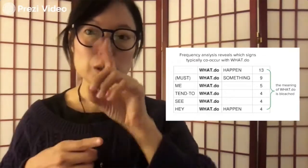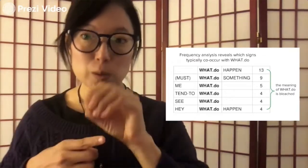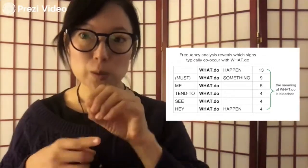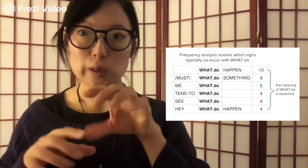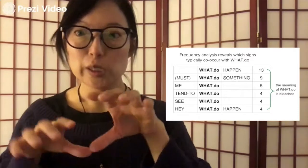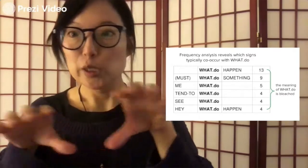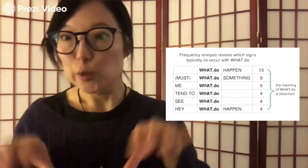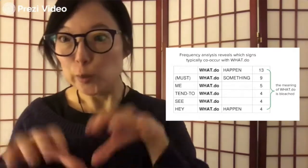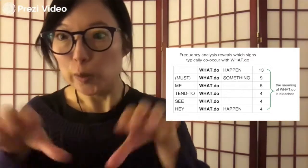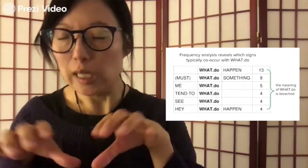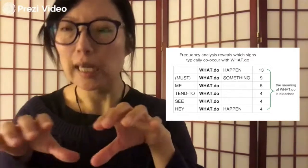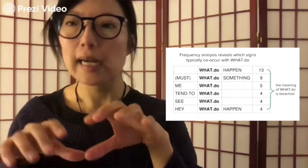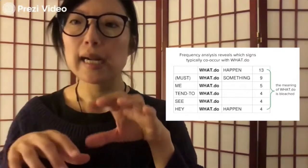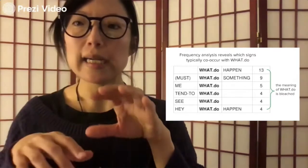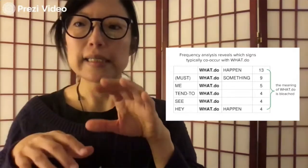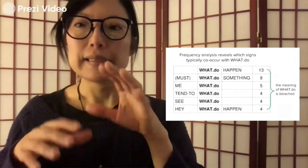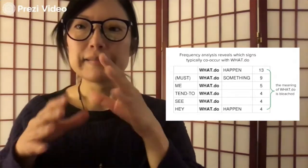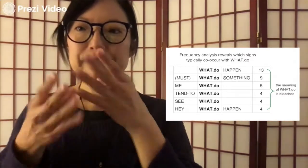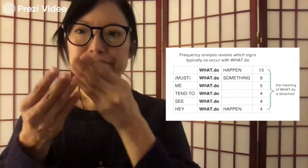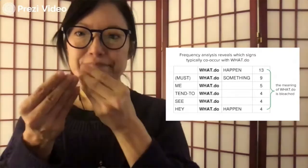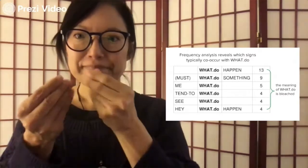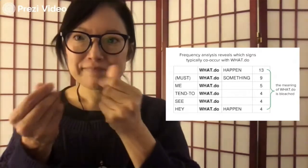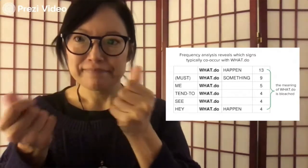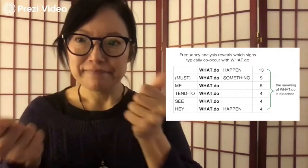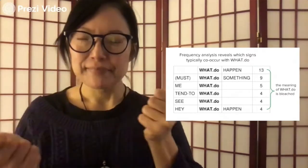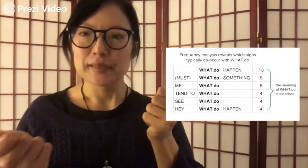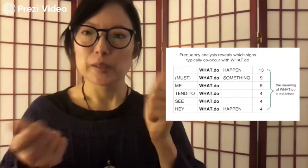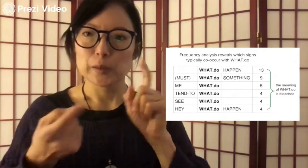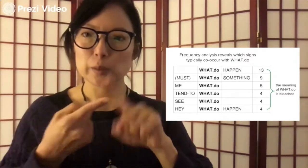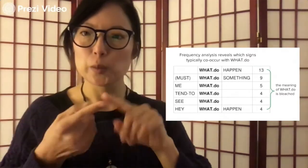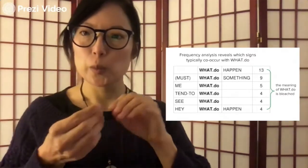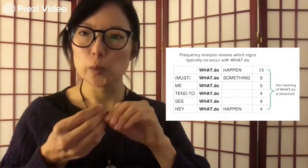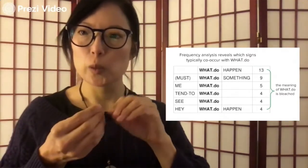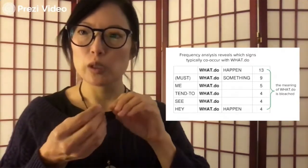related to the action of doing something - it has changed or